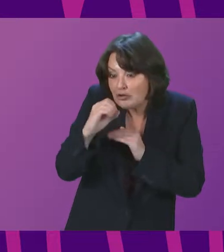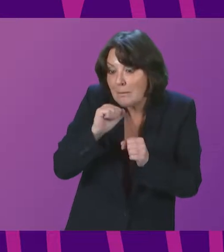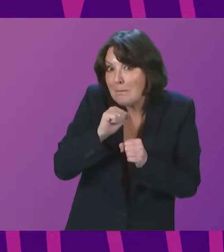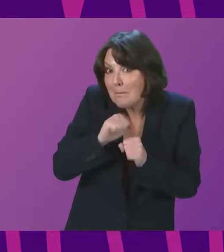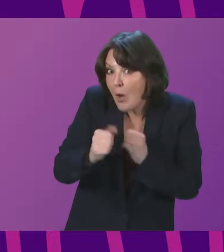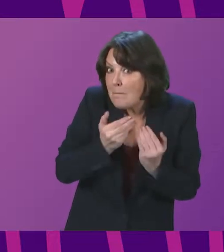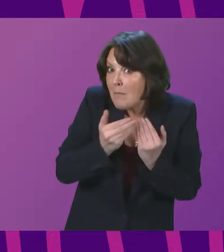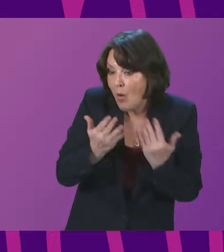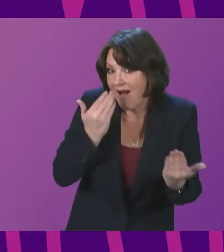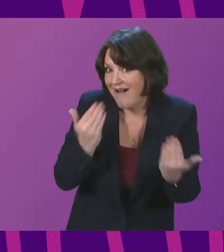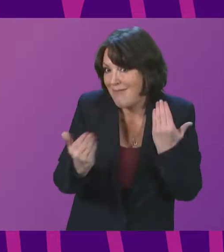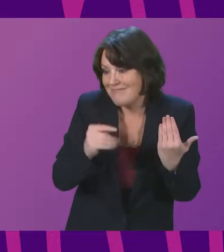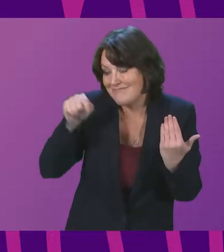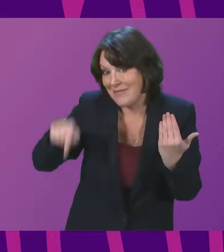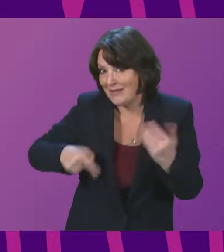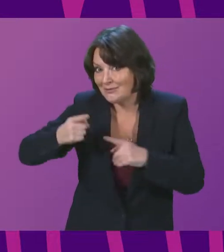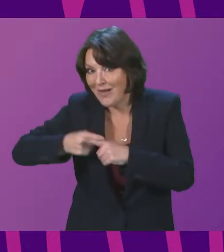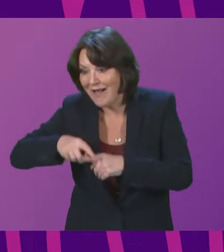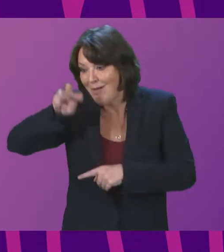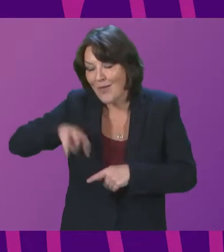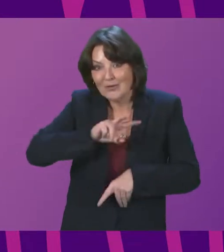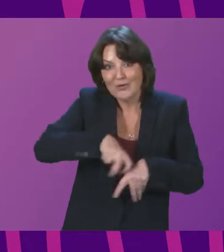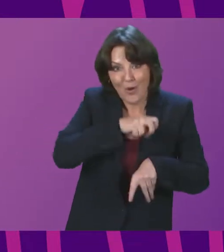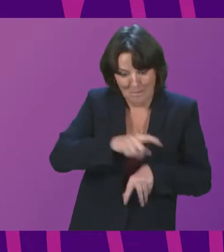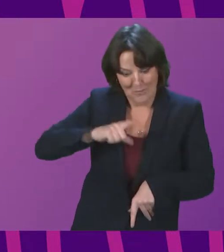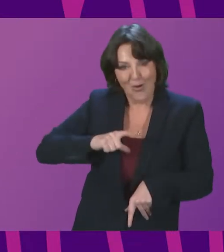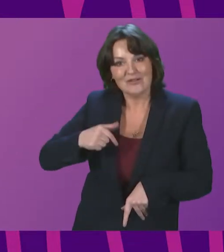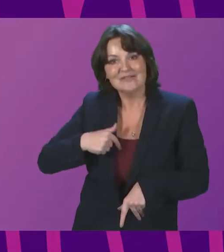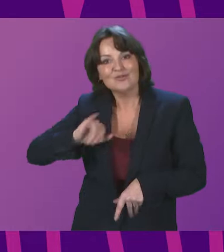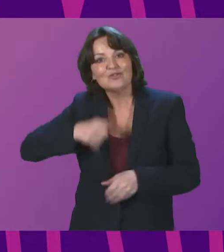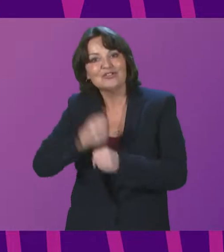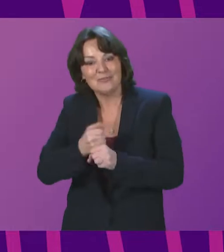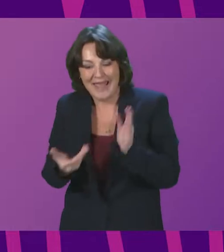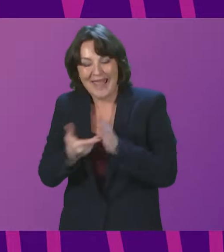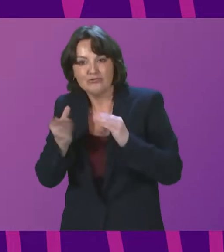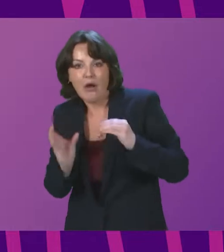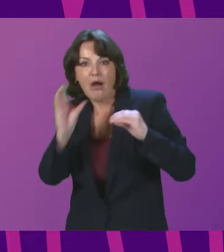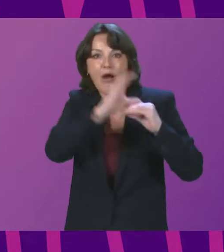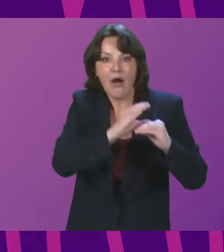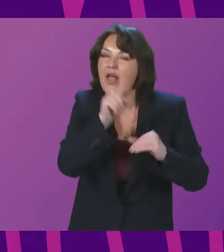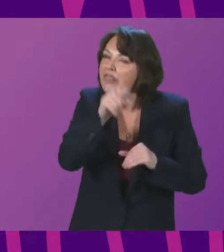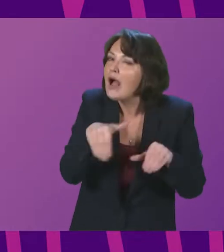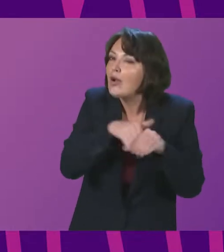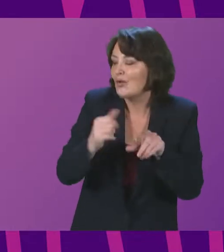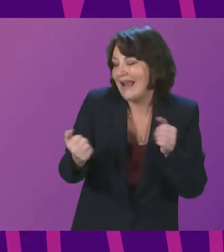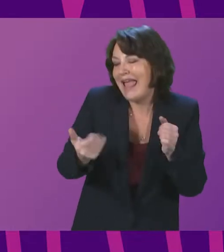rest of the United Kingdom. That included the extra payment in December to help with the impact of Covid.